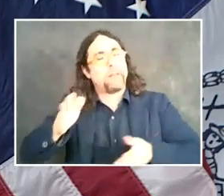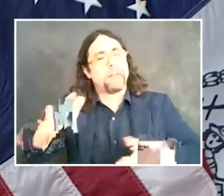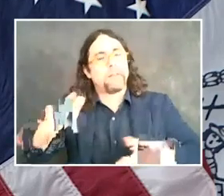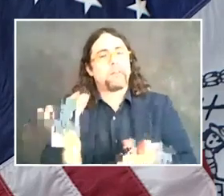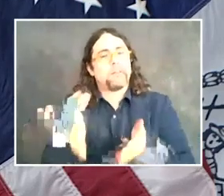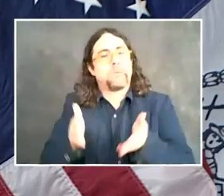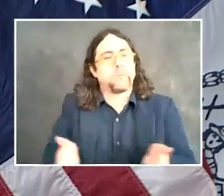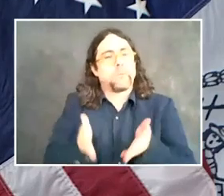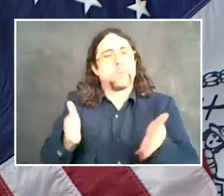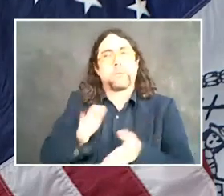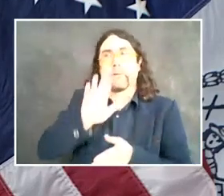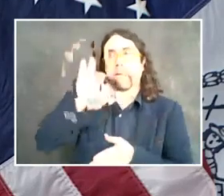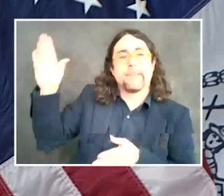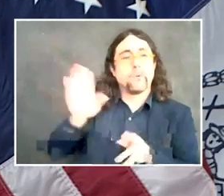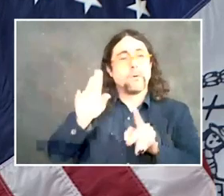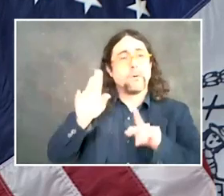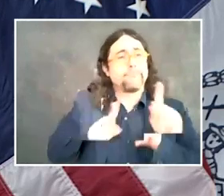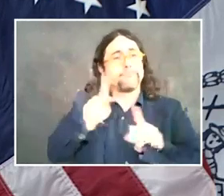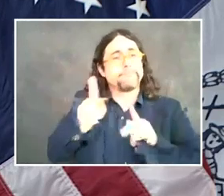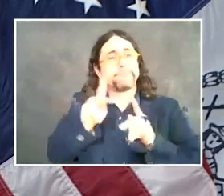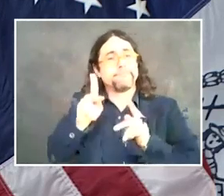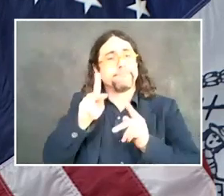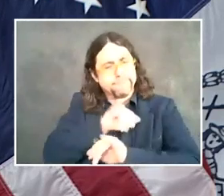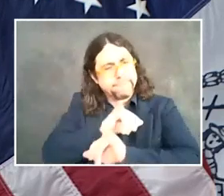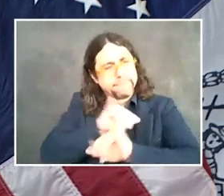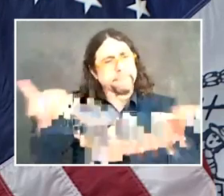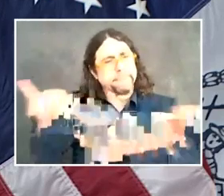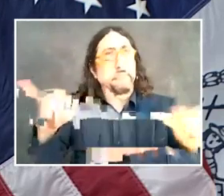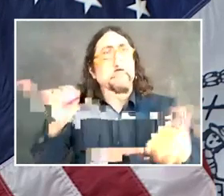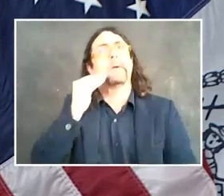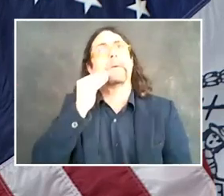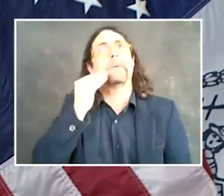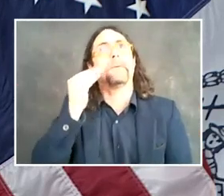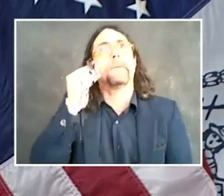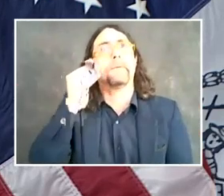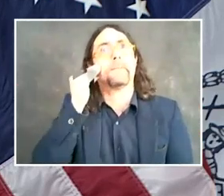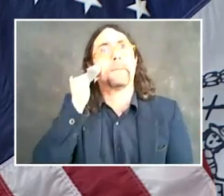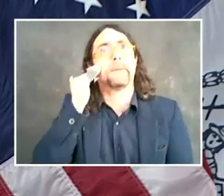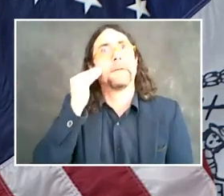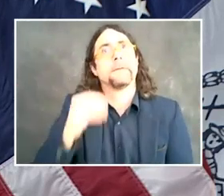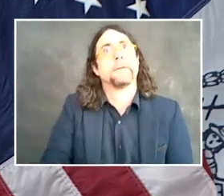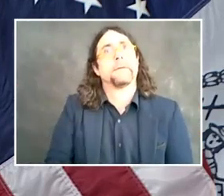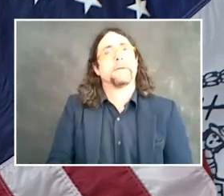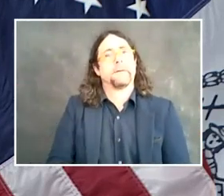THE BOARD. WHAT IS SO FRUSTRATING TO ME IS